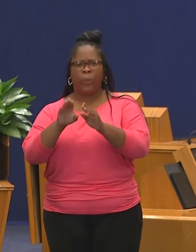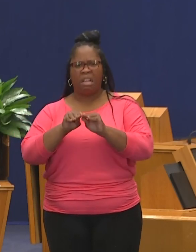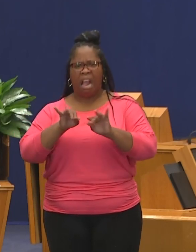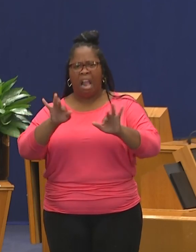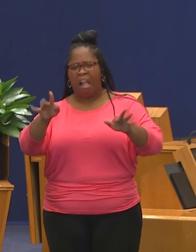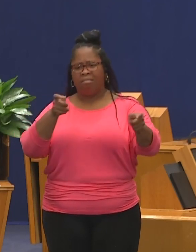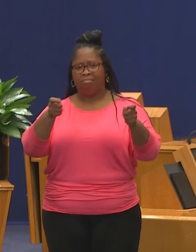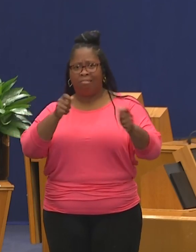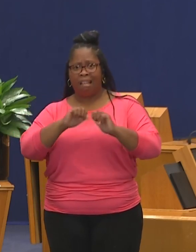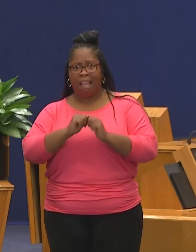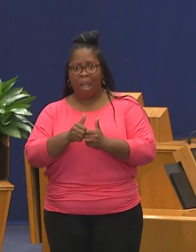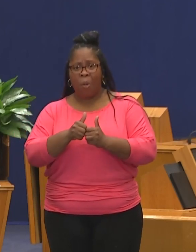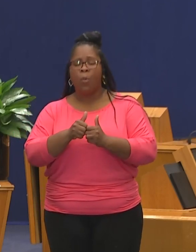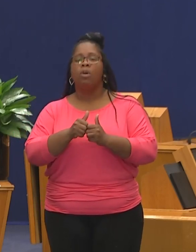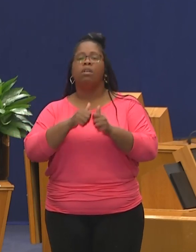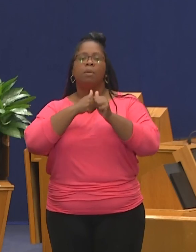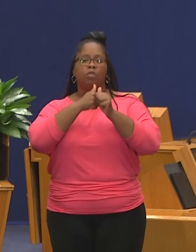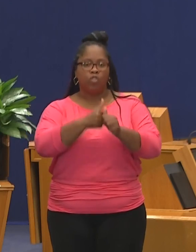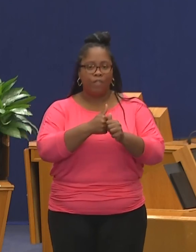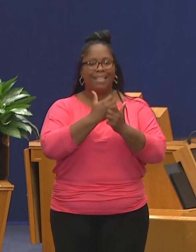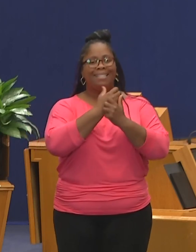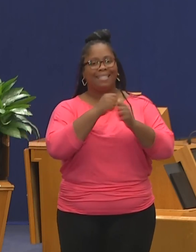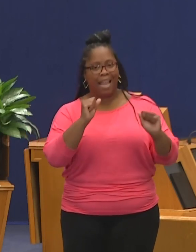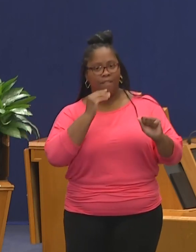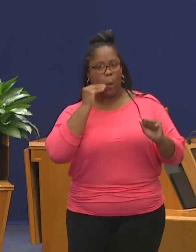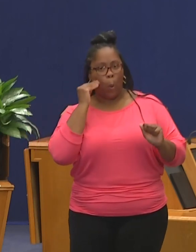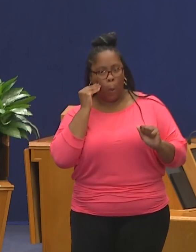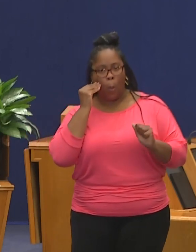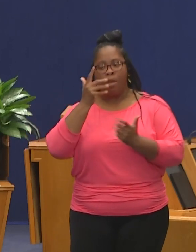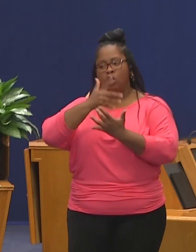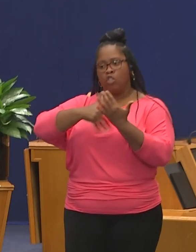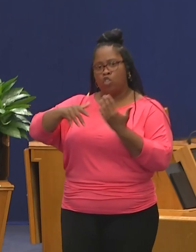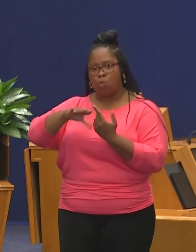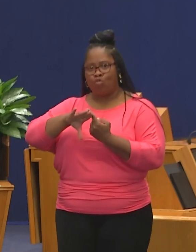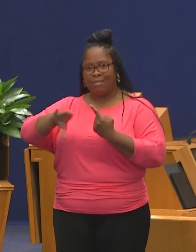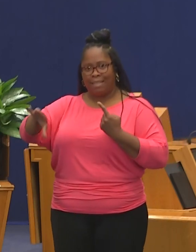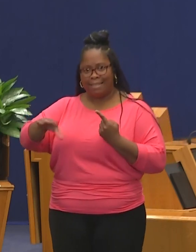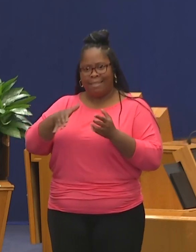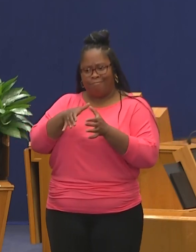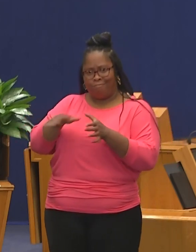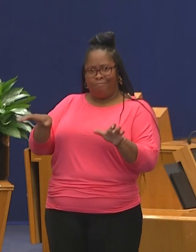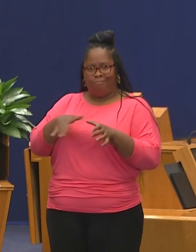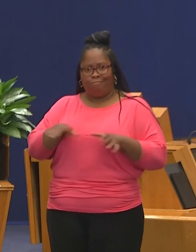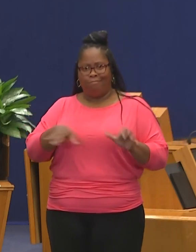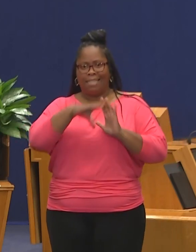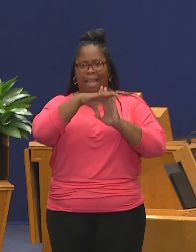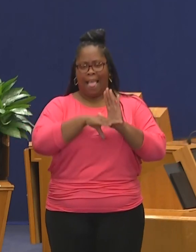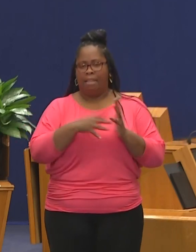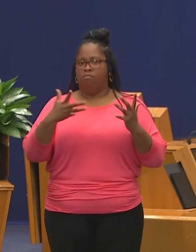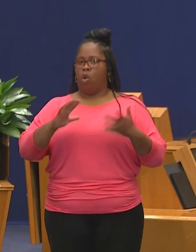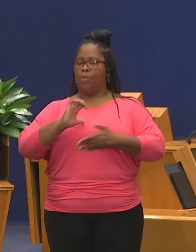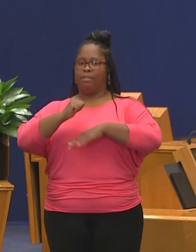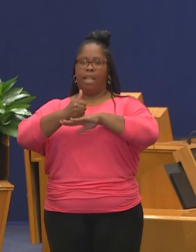SLOW THE TRAJECTORY OF THIS DISEASE IS BY OBSERVING THE SAFER AT HOME AND SOCIAL